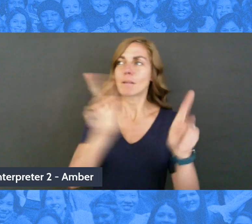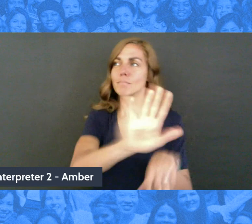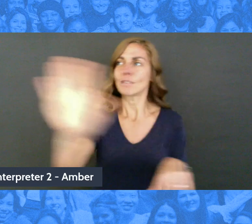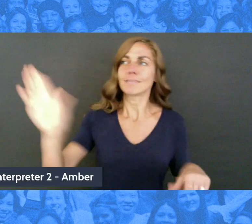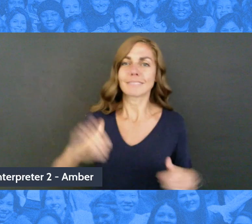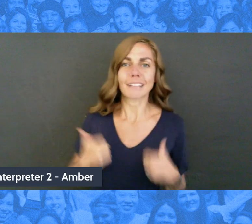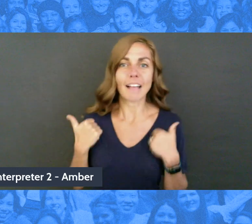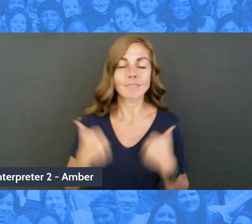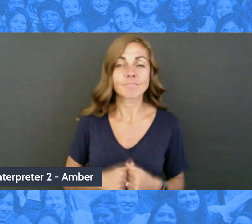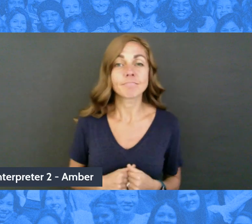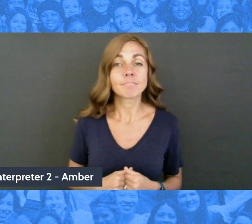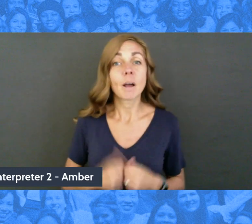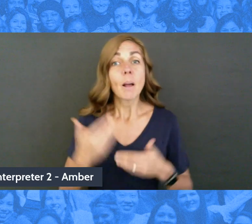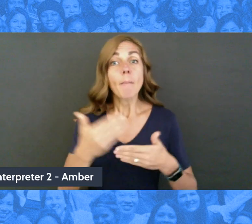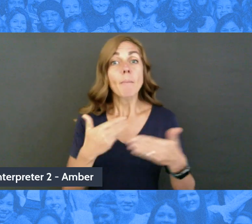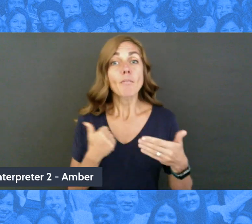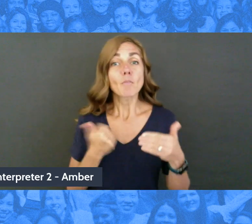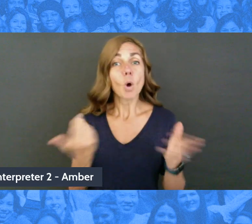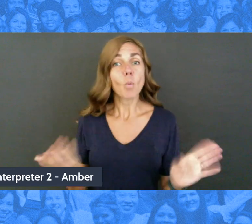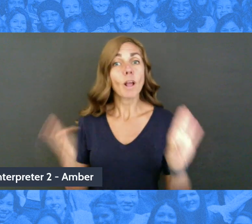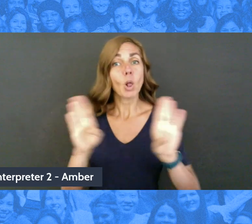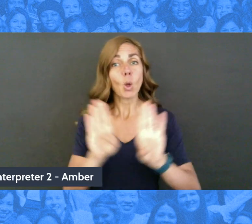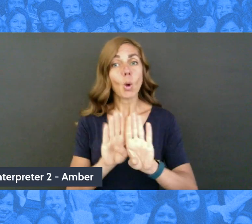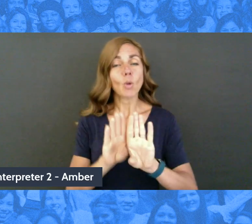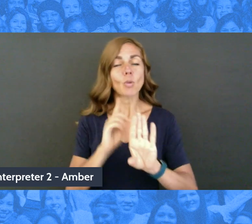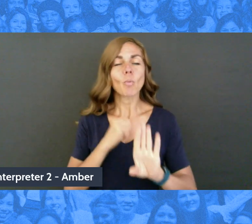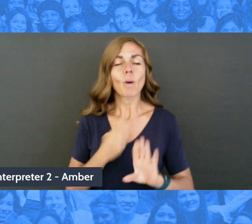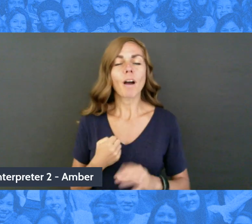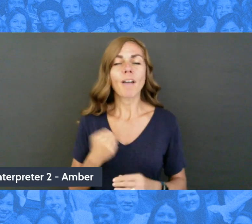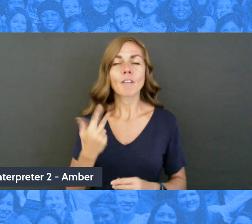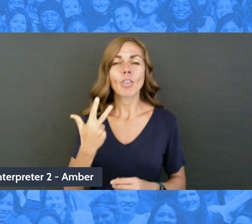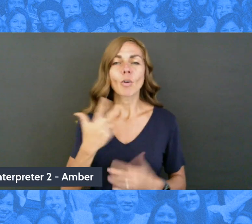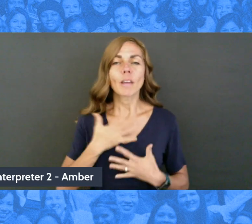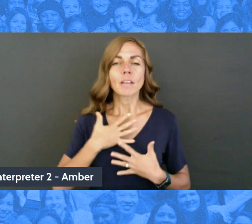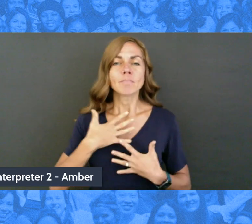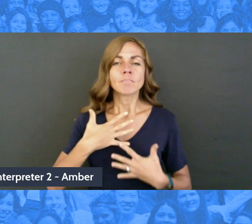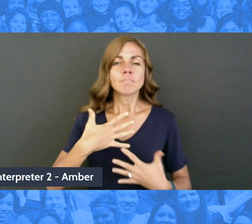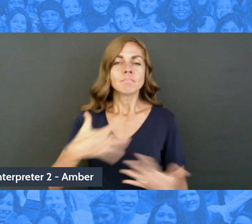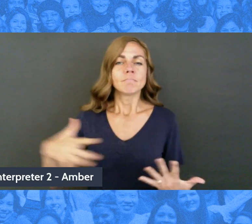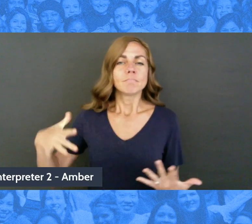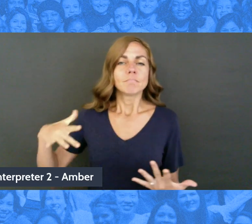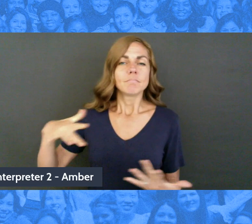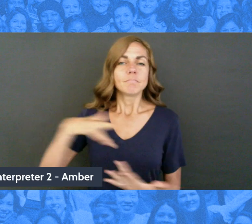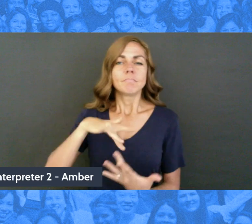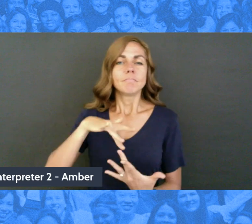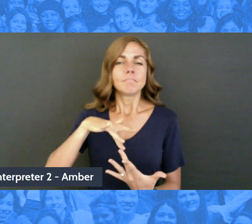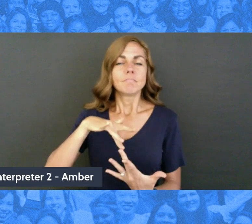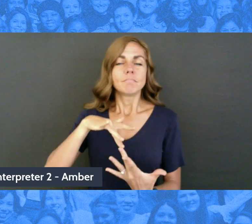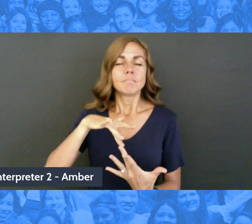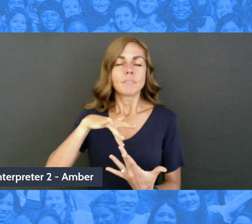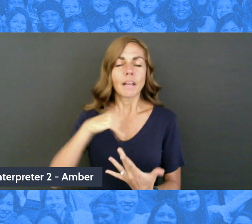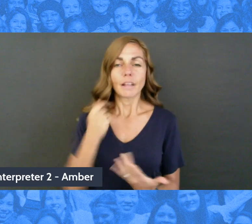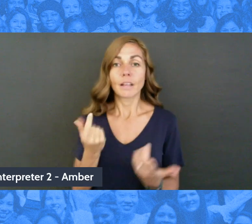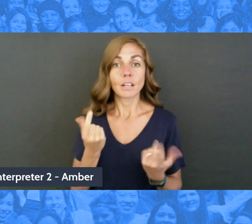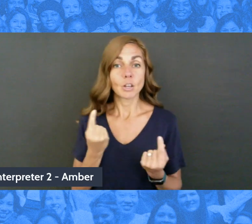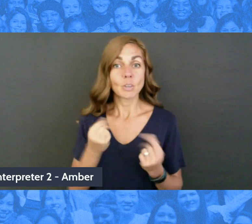Before we close, we'll take three grounding breaths, breathing deeply in through the nose